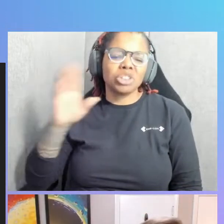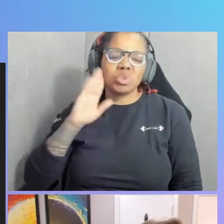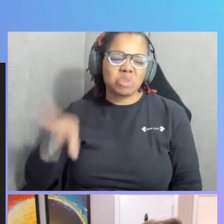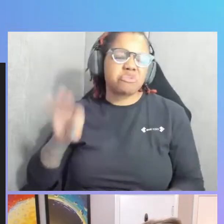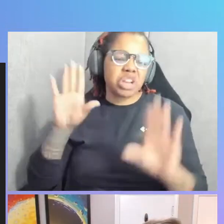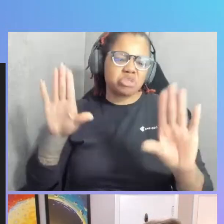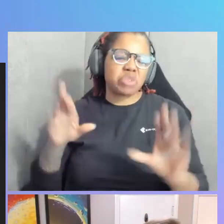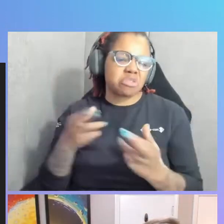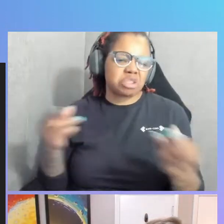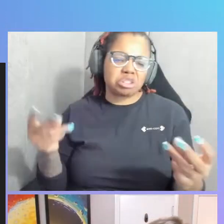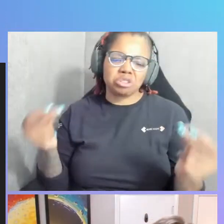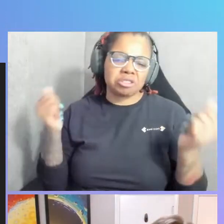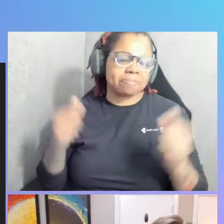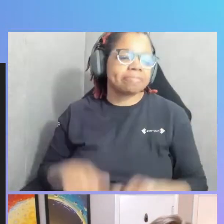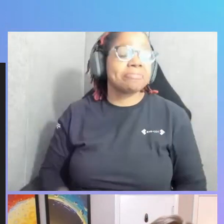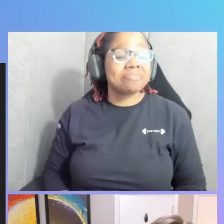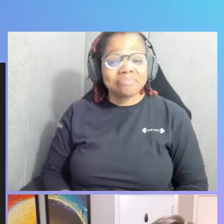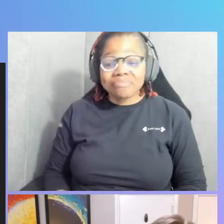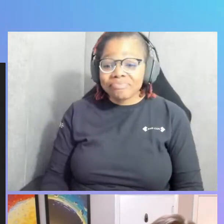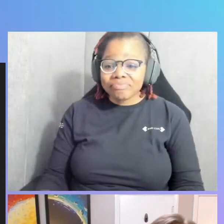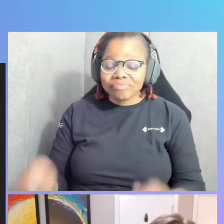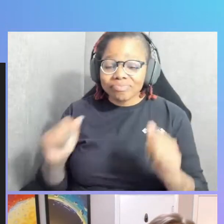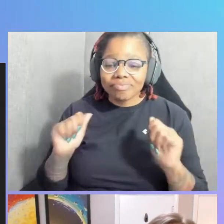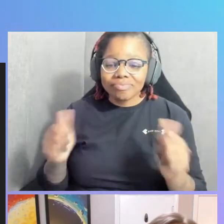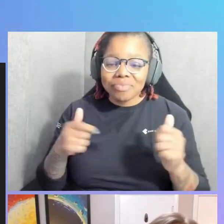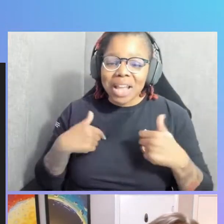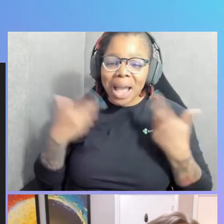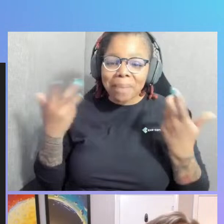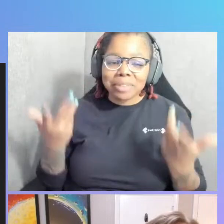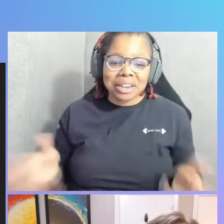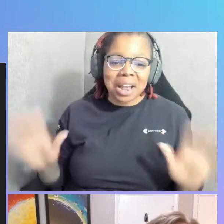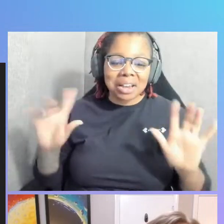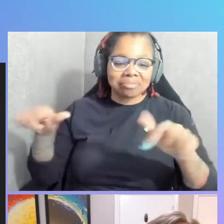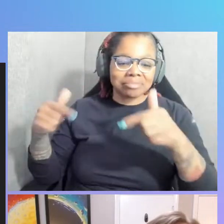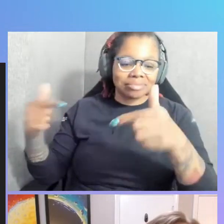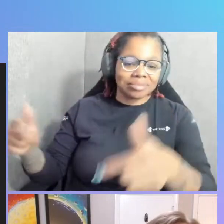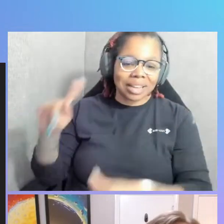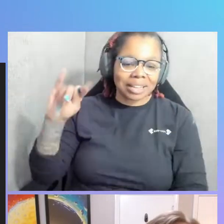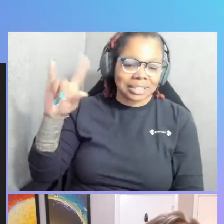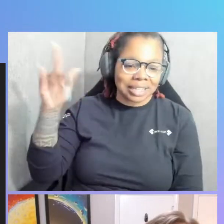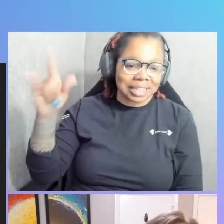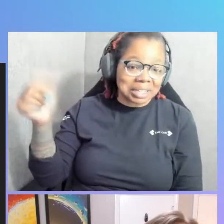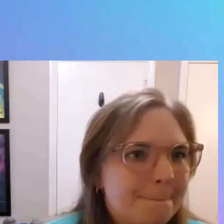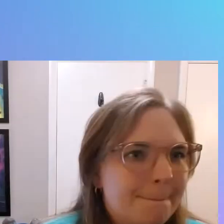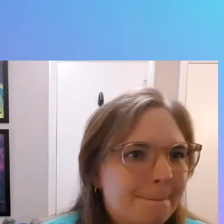that said, I'm all done. I'll hand it back to you, Tillie, for